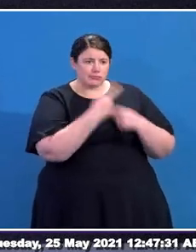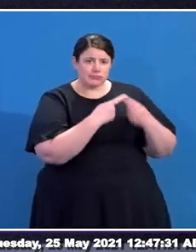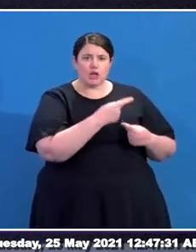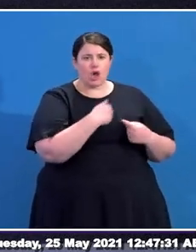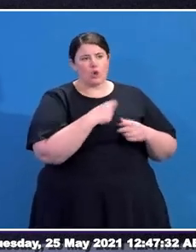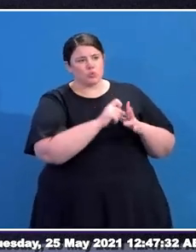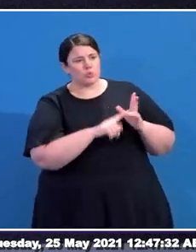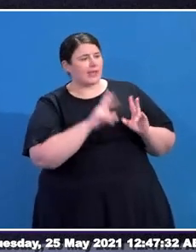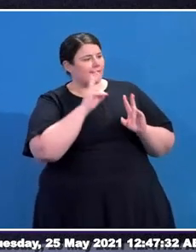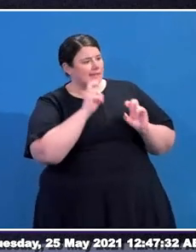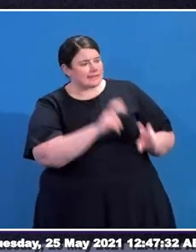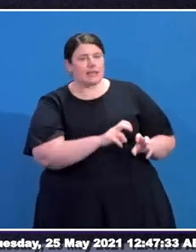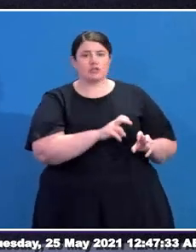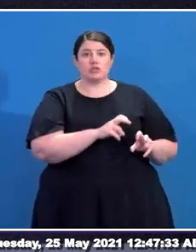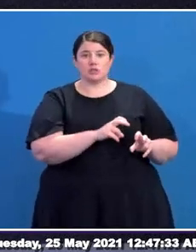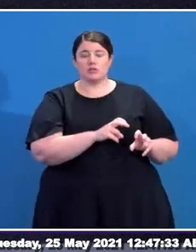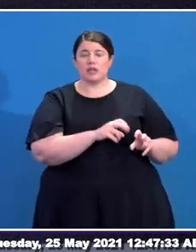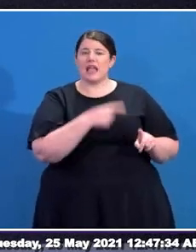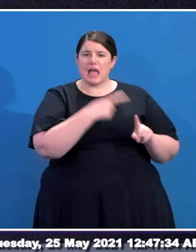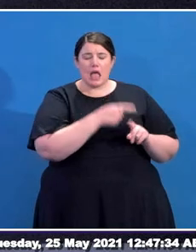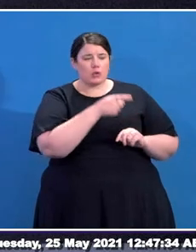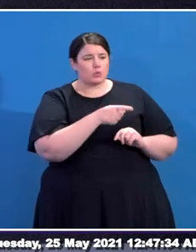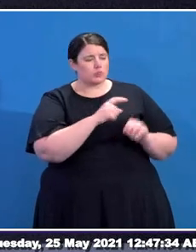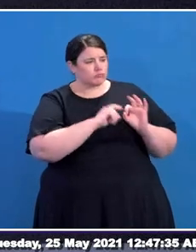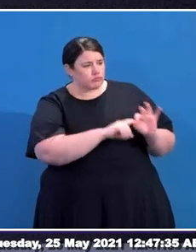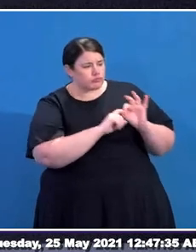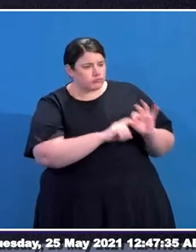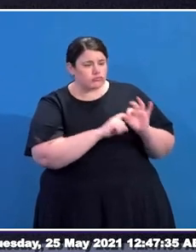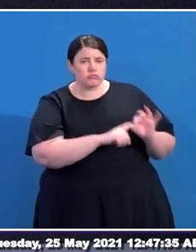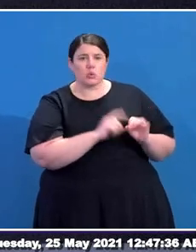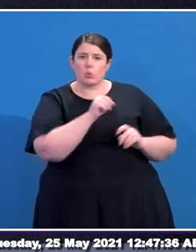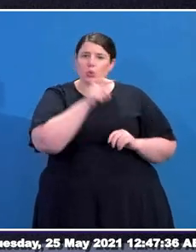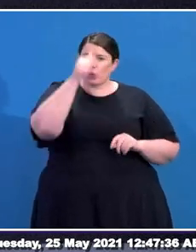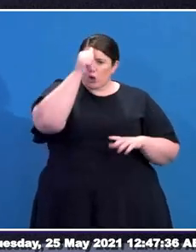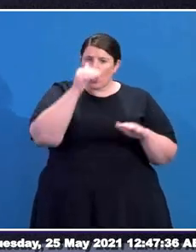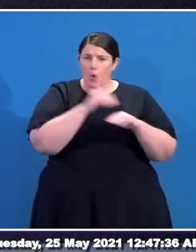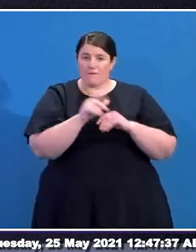And she asked you some questions about what you knew in relation to what happened.